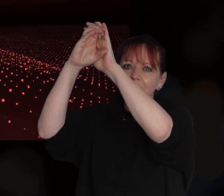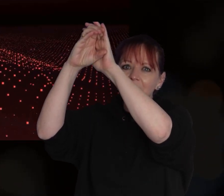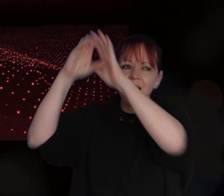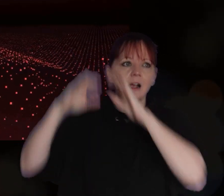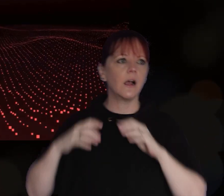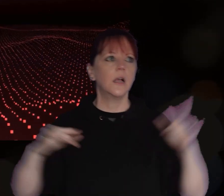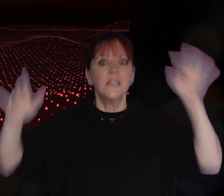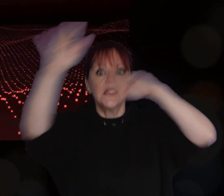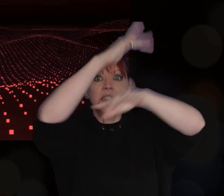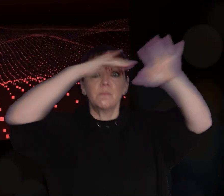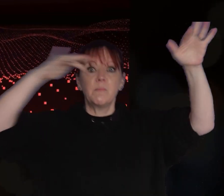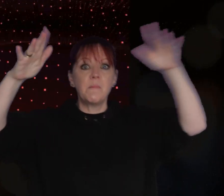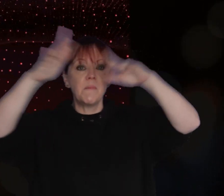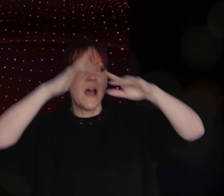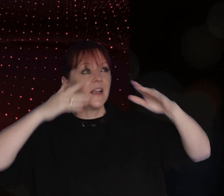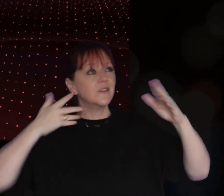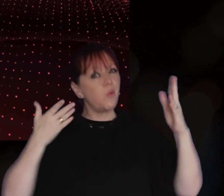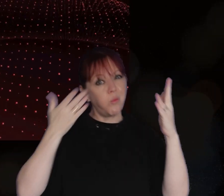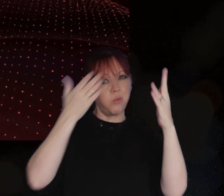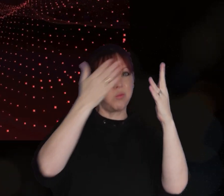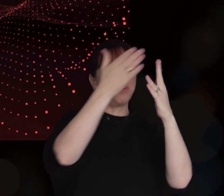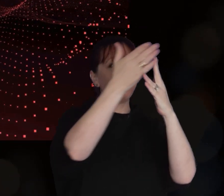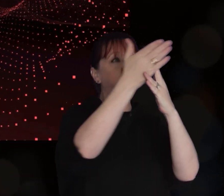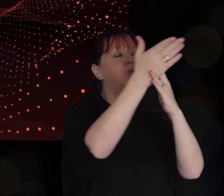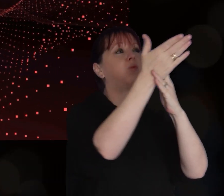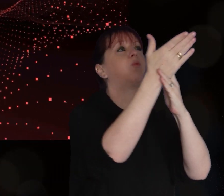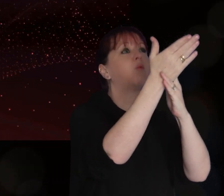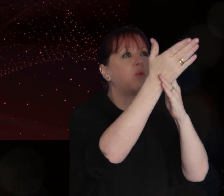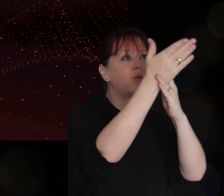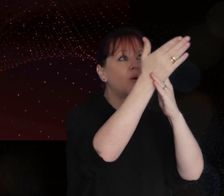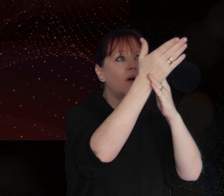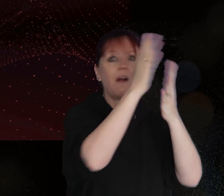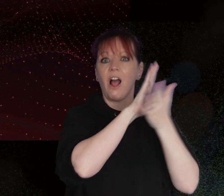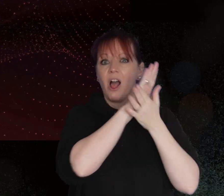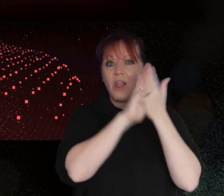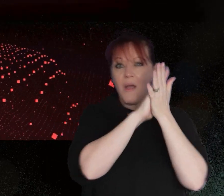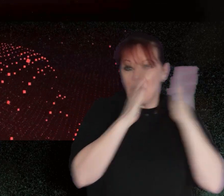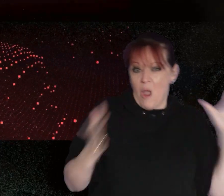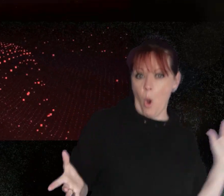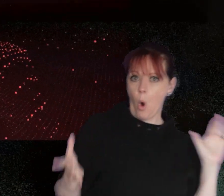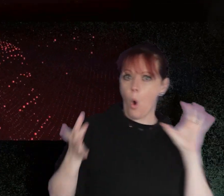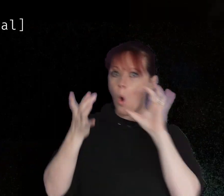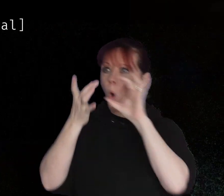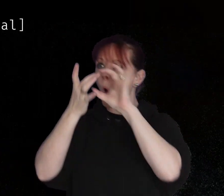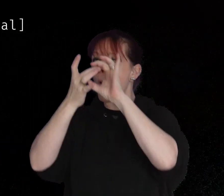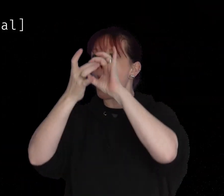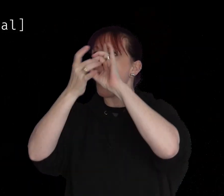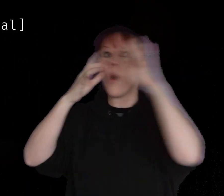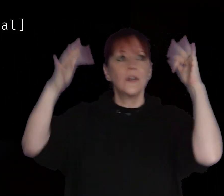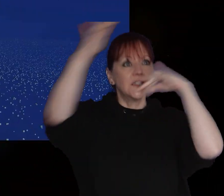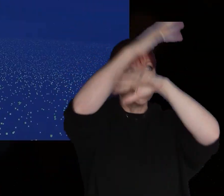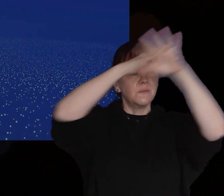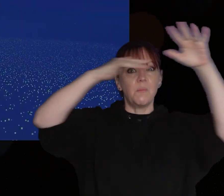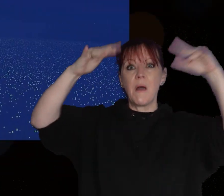Pre-released footage of the Interstice, a non-Euclidian space which connects the portals between each world and evolves alongside your journey. Reach your potential.